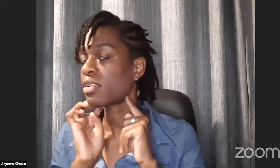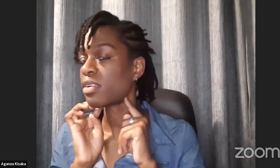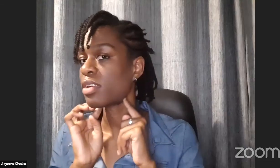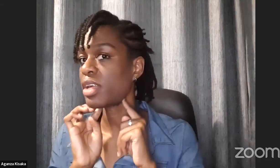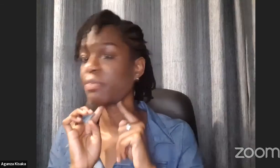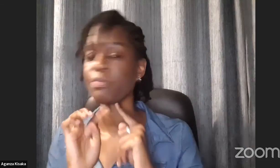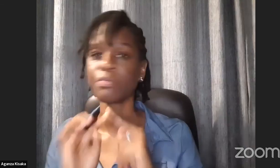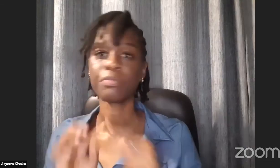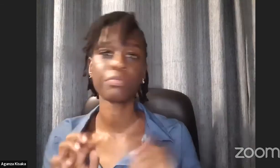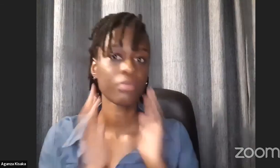yeah.